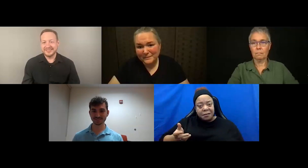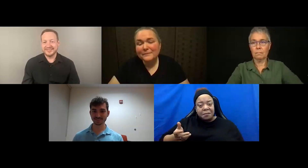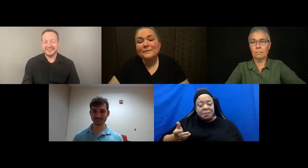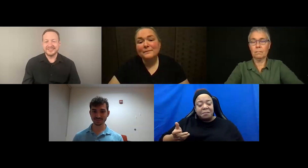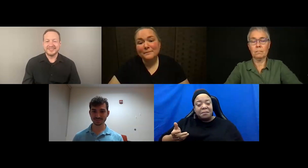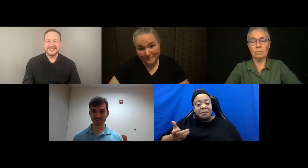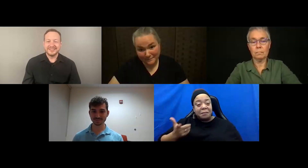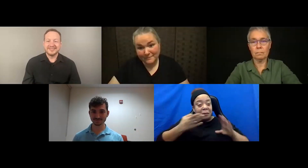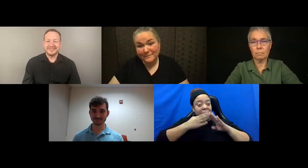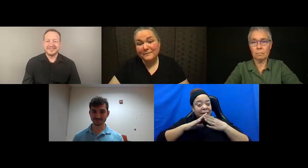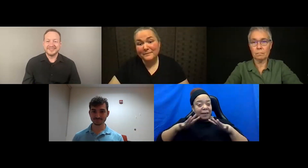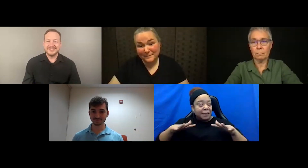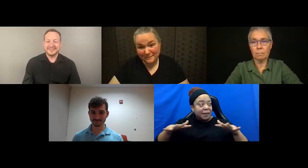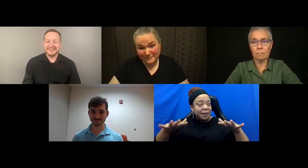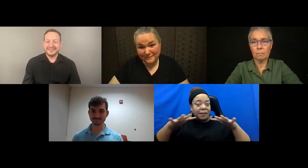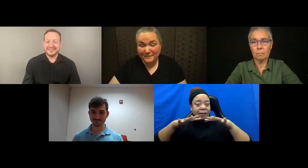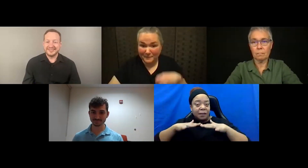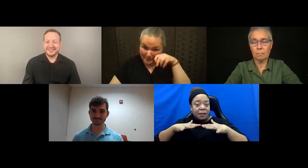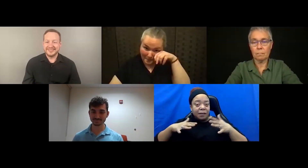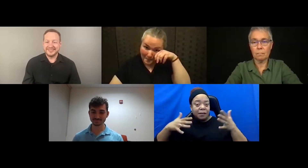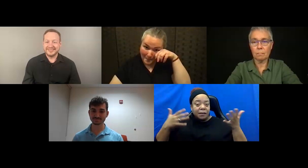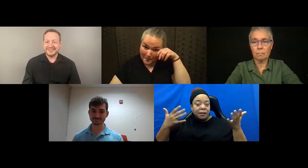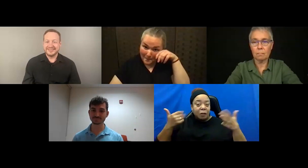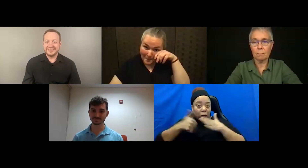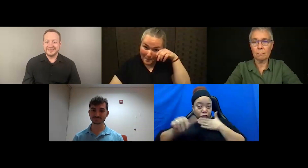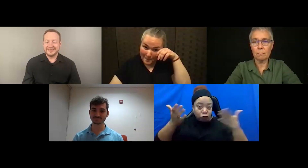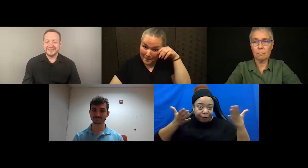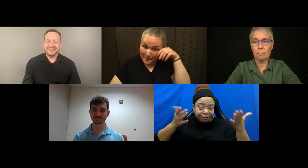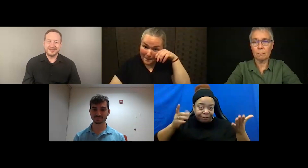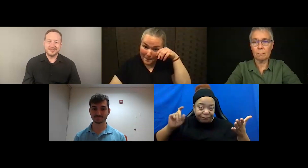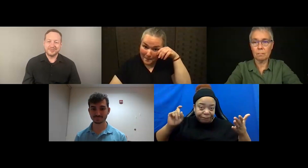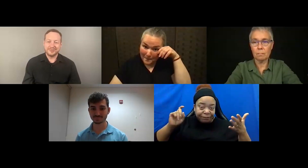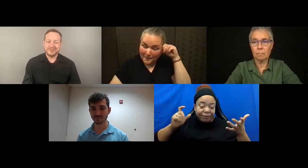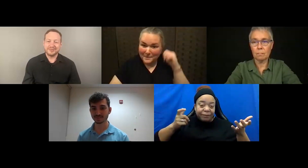wondering, Who is AI for? The community? The underserved,